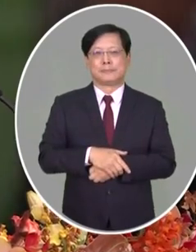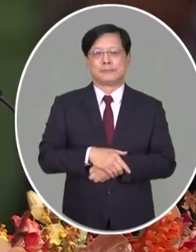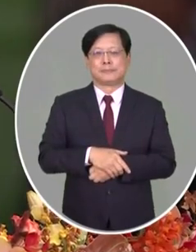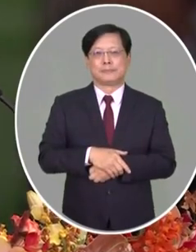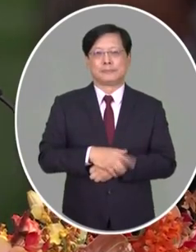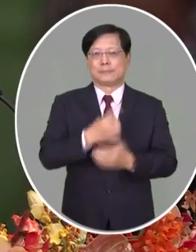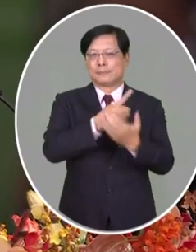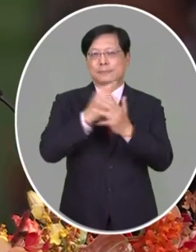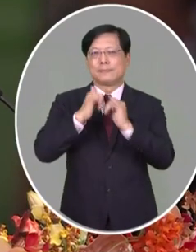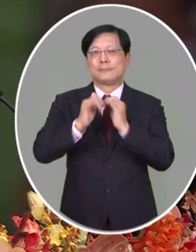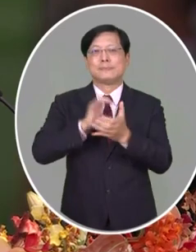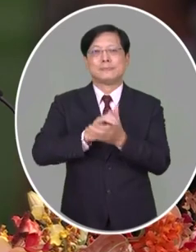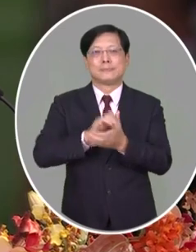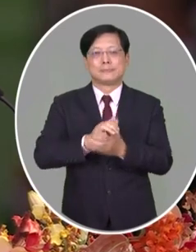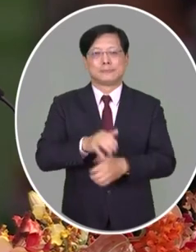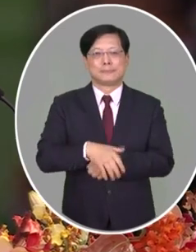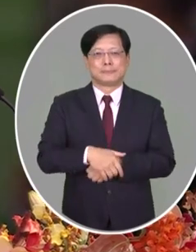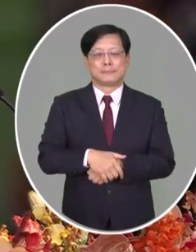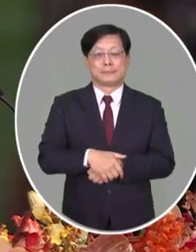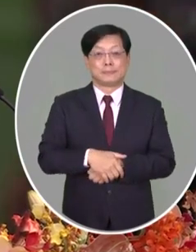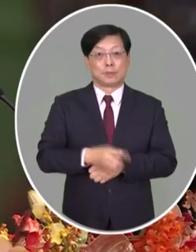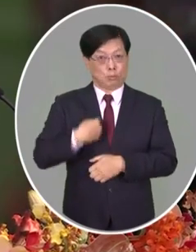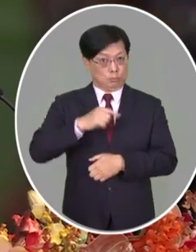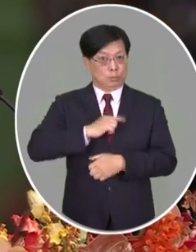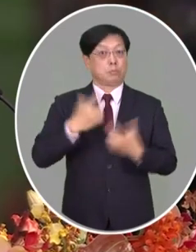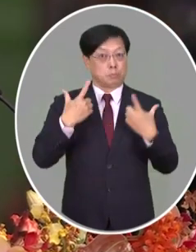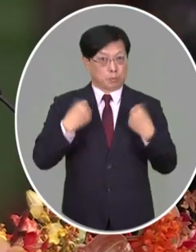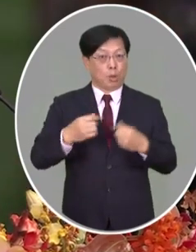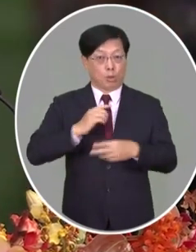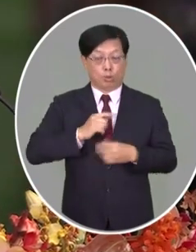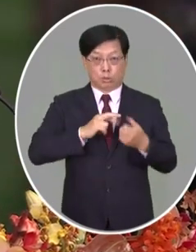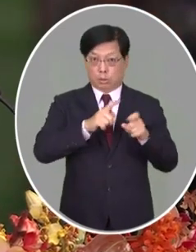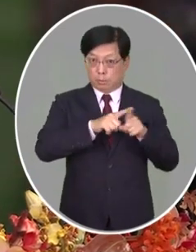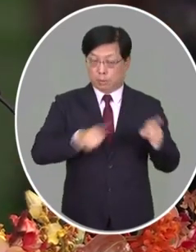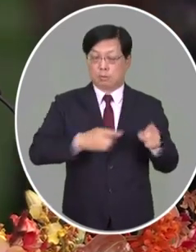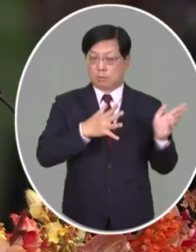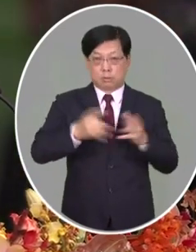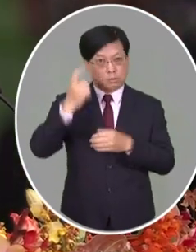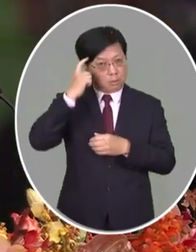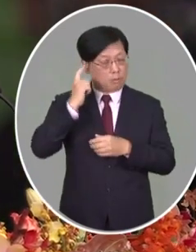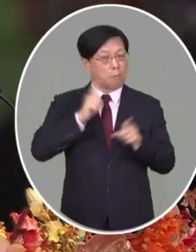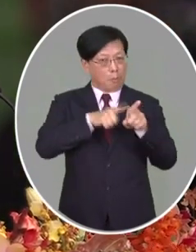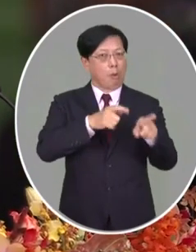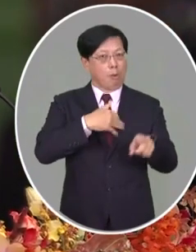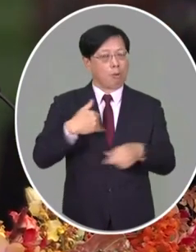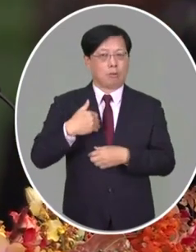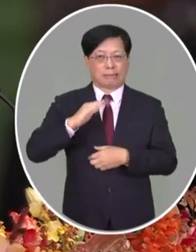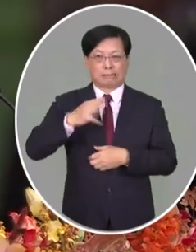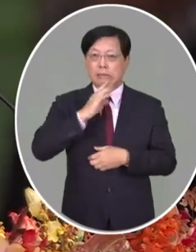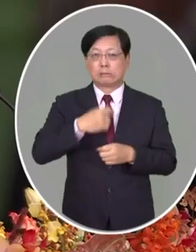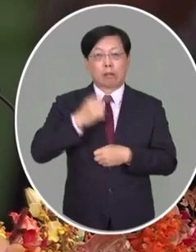Fellow compatriots, we have the ideal of pursuing peace , but we must not have illusions.